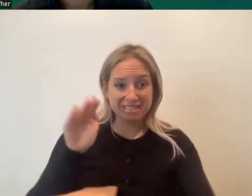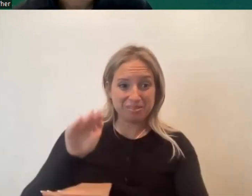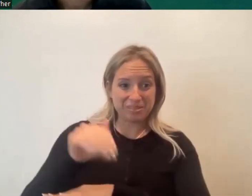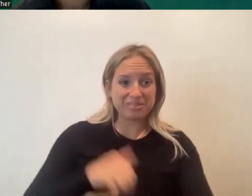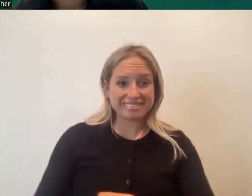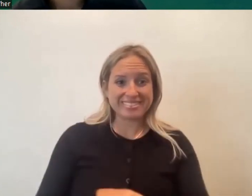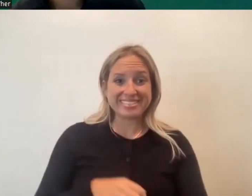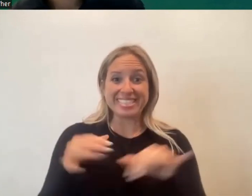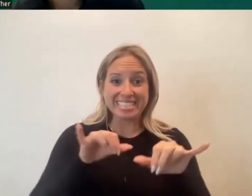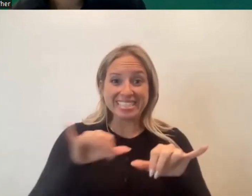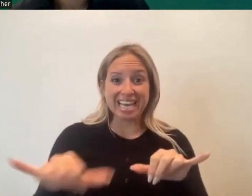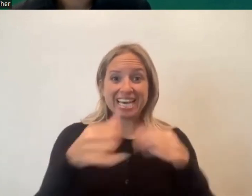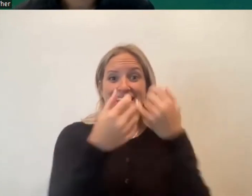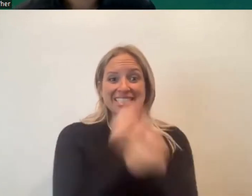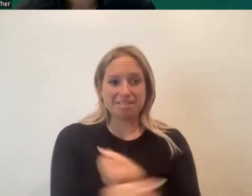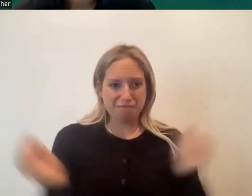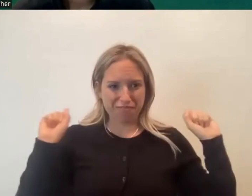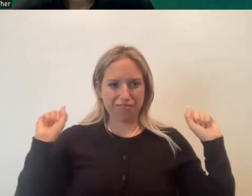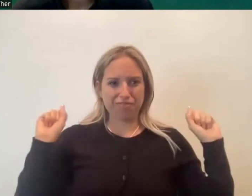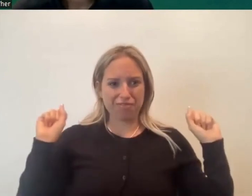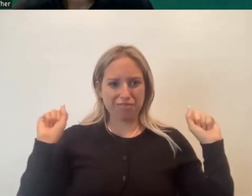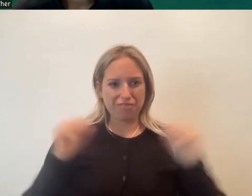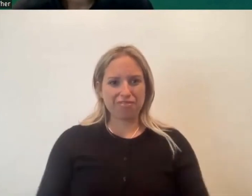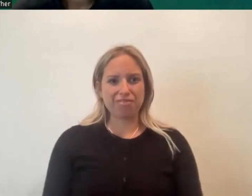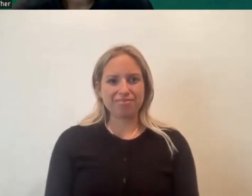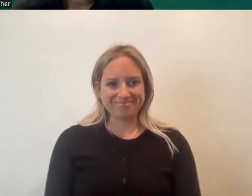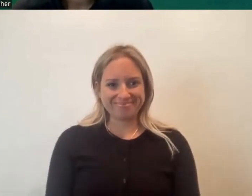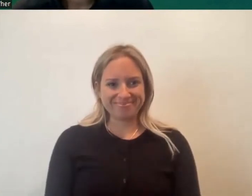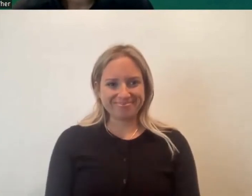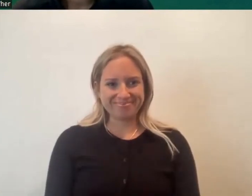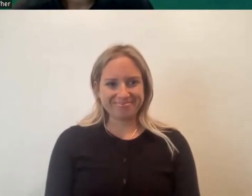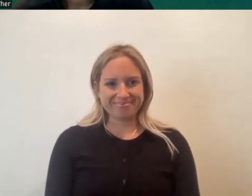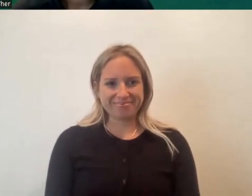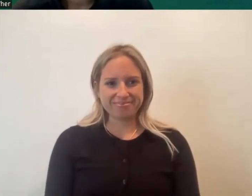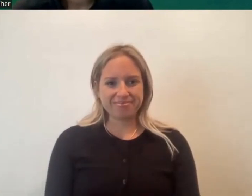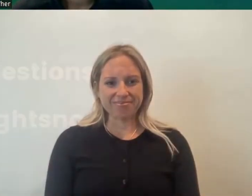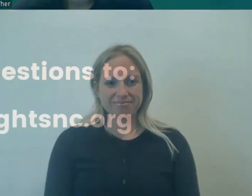Stay safe.